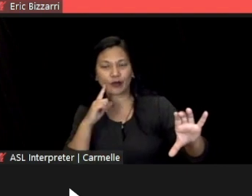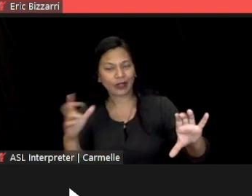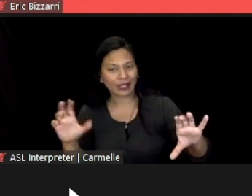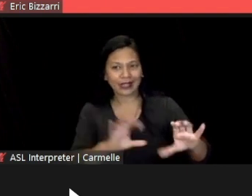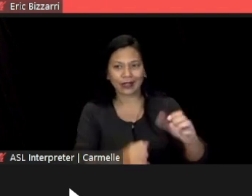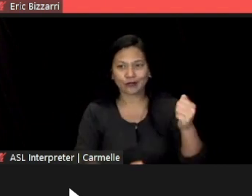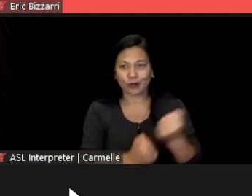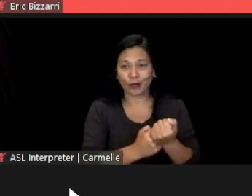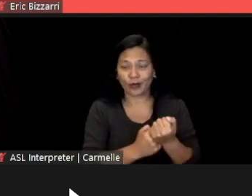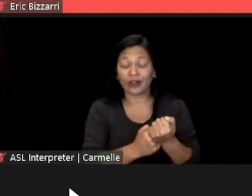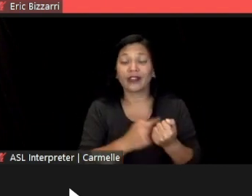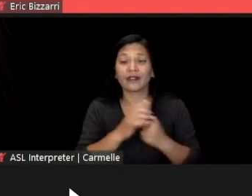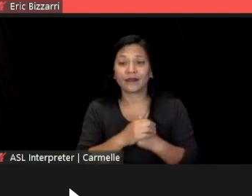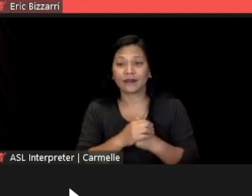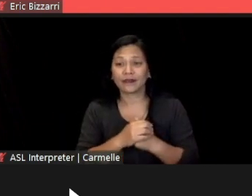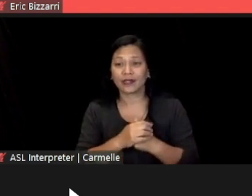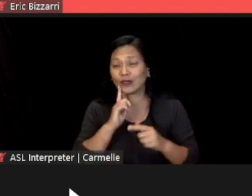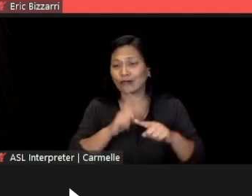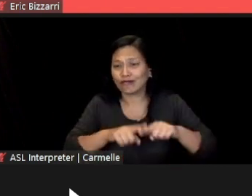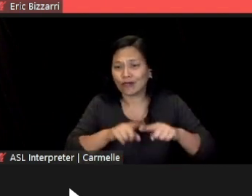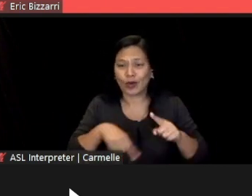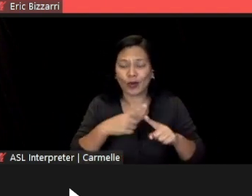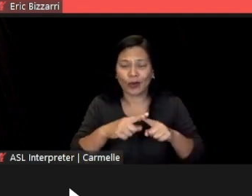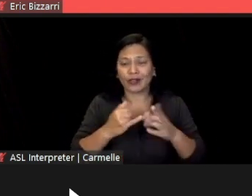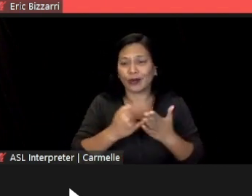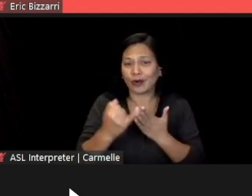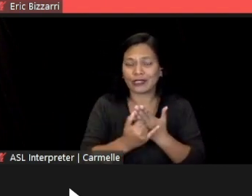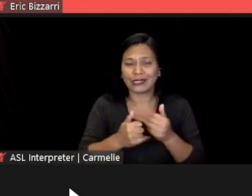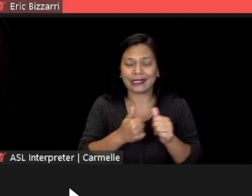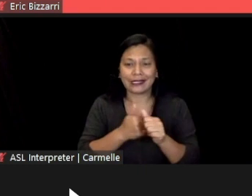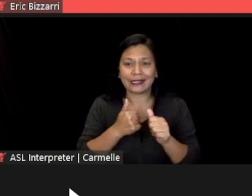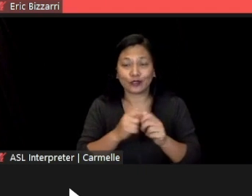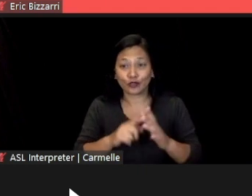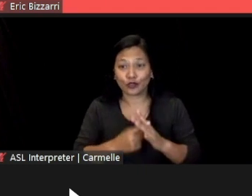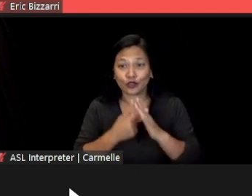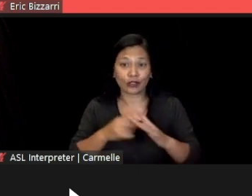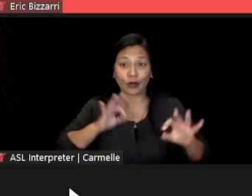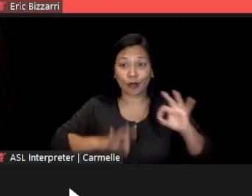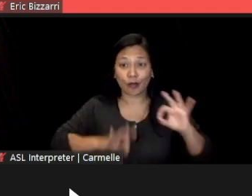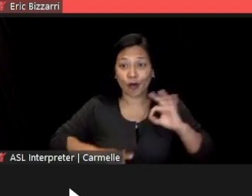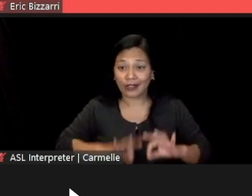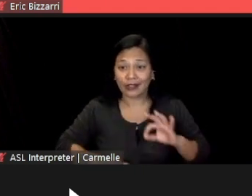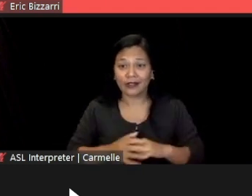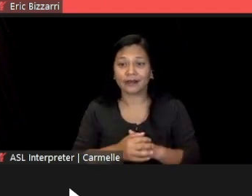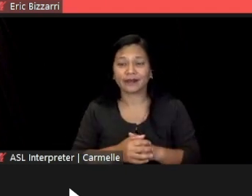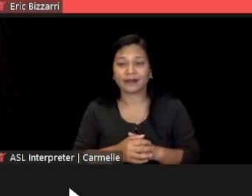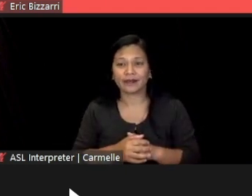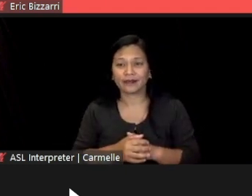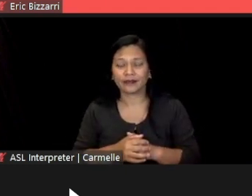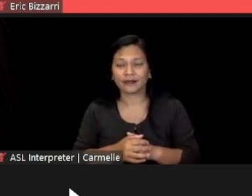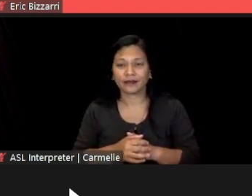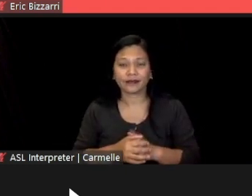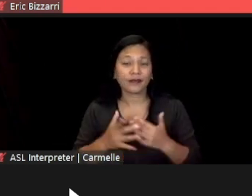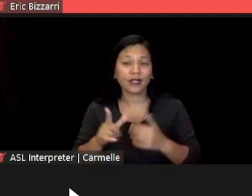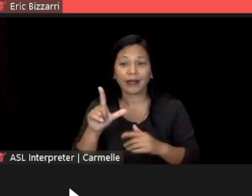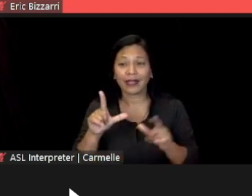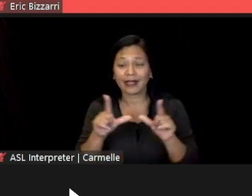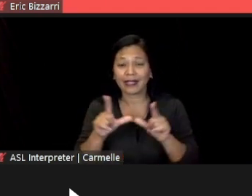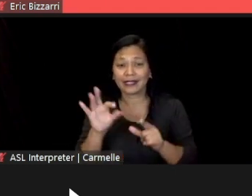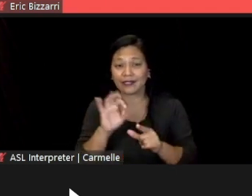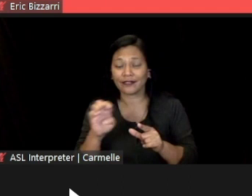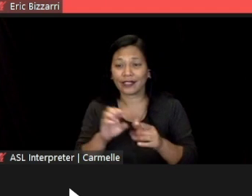When the project does kind of make revenue and profit, but licensed fee top-up I would kind of